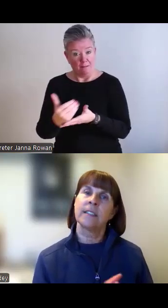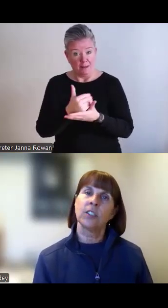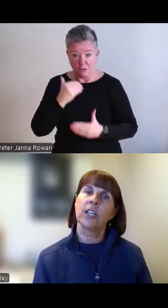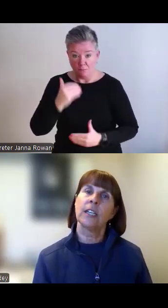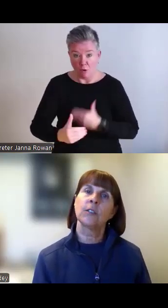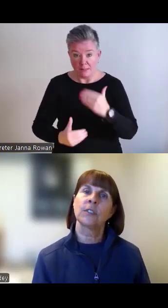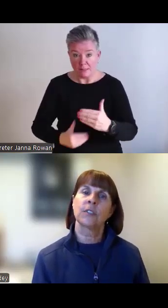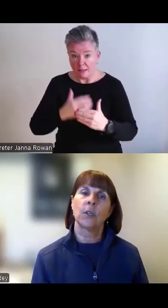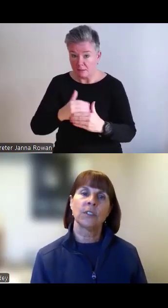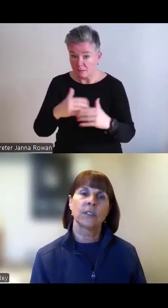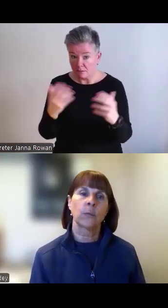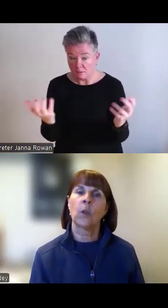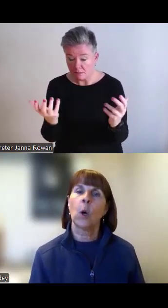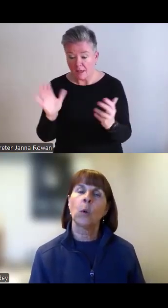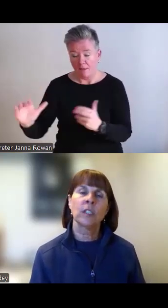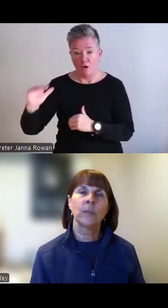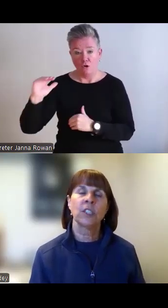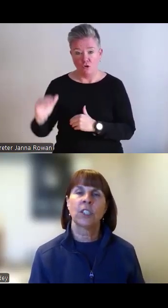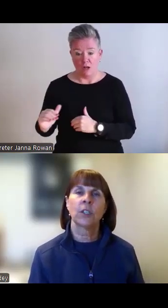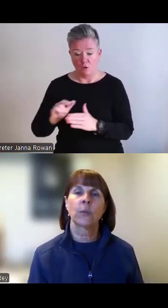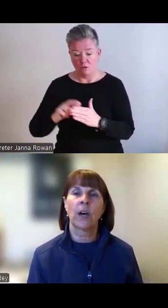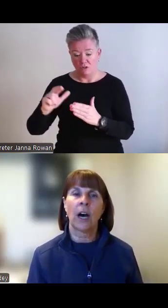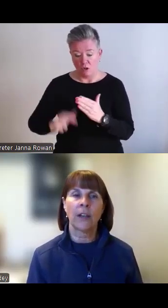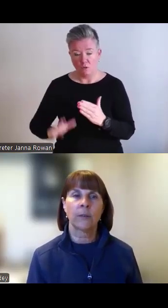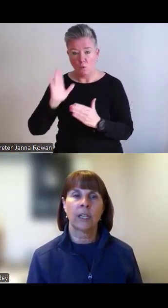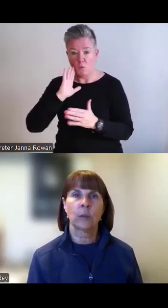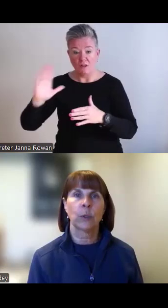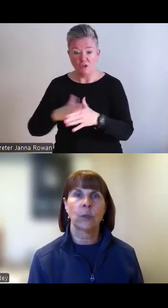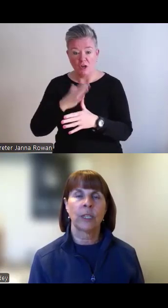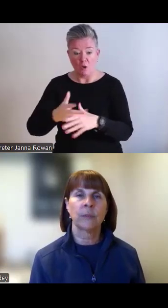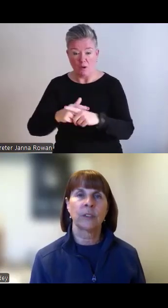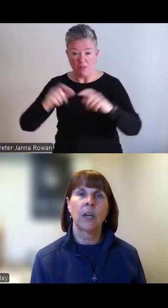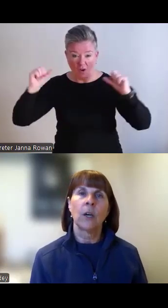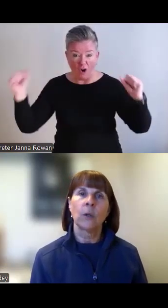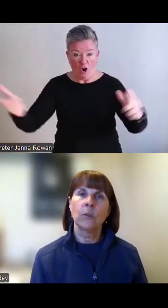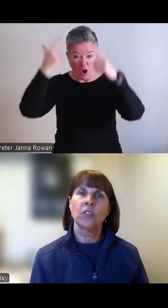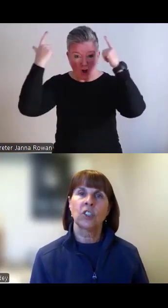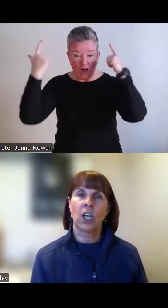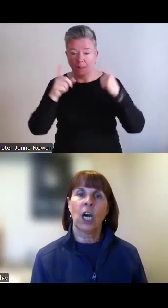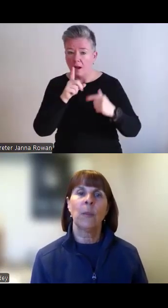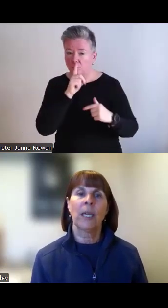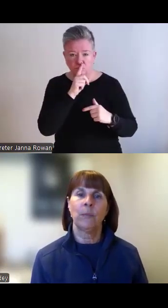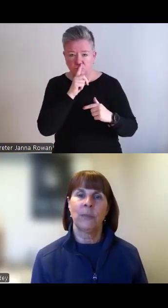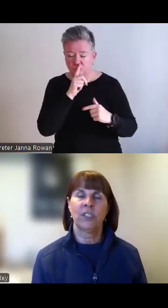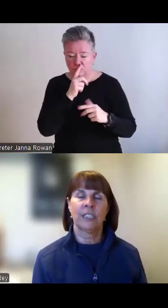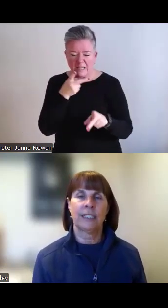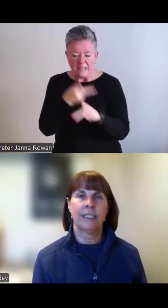that their child's results will only be shared with authorized programs whose job and mission